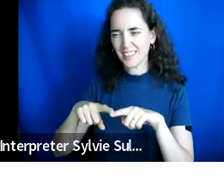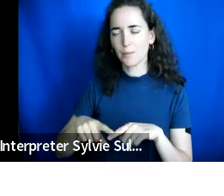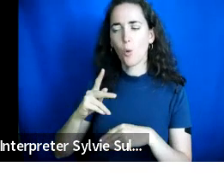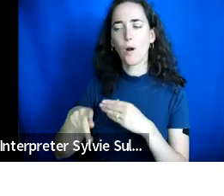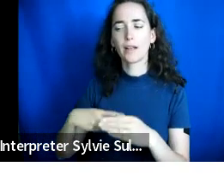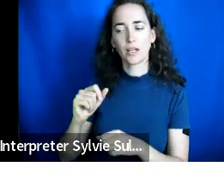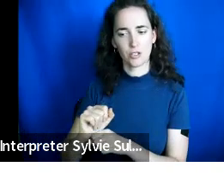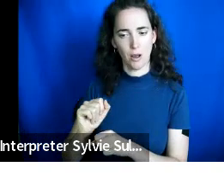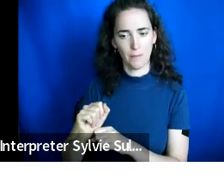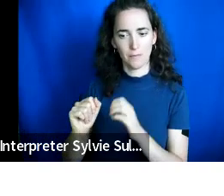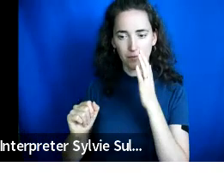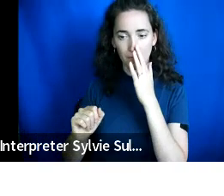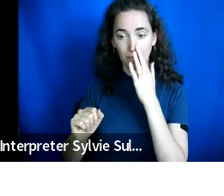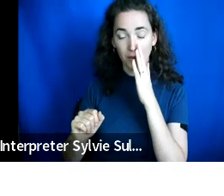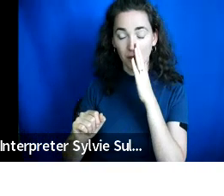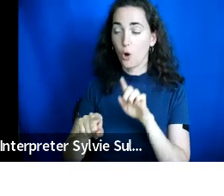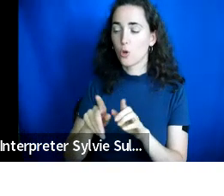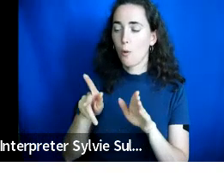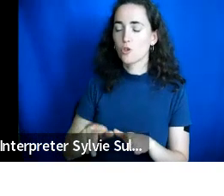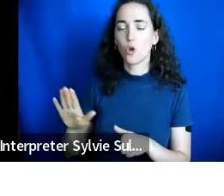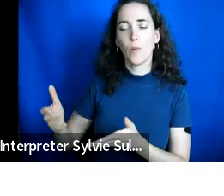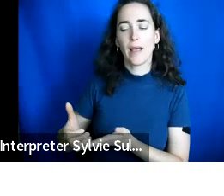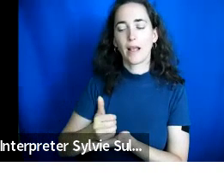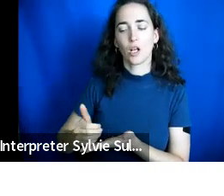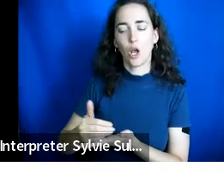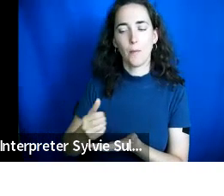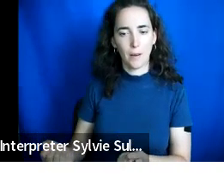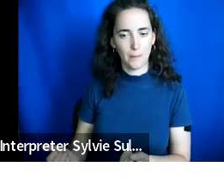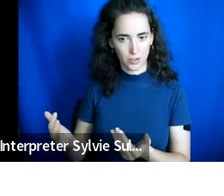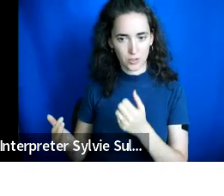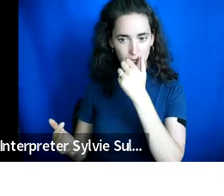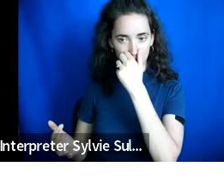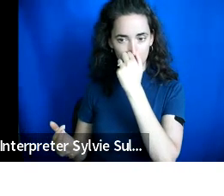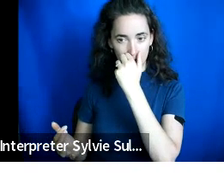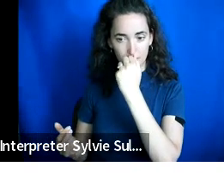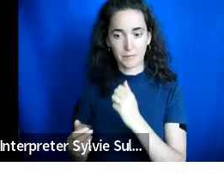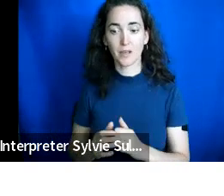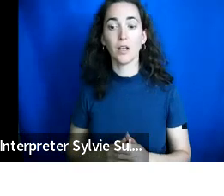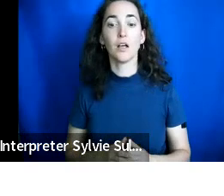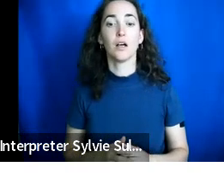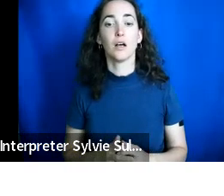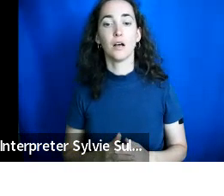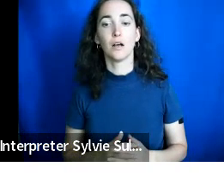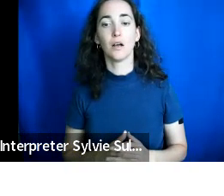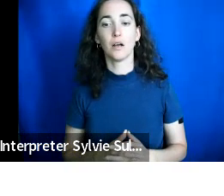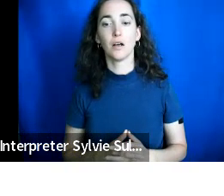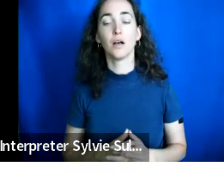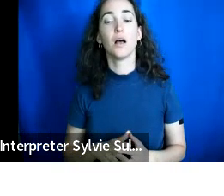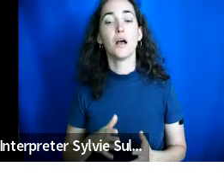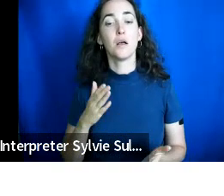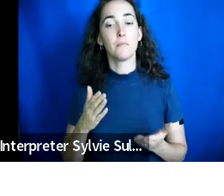And it depends what that person's income is it might be helpful for us to email offline.